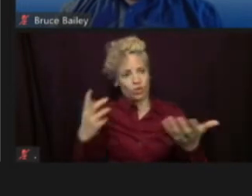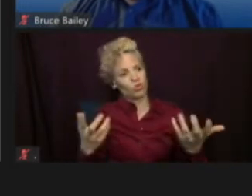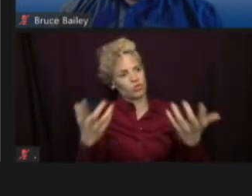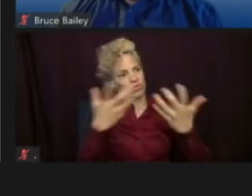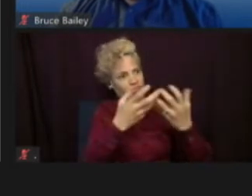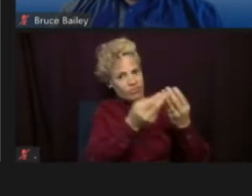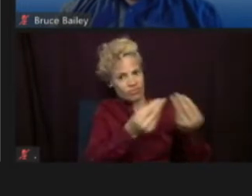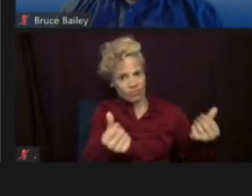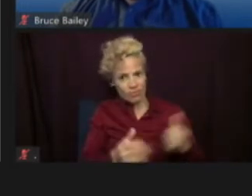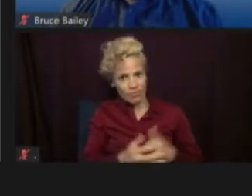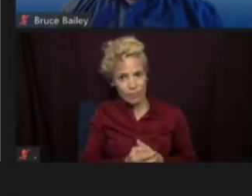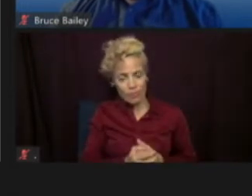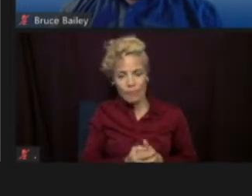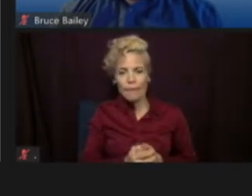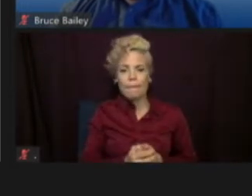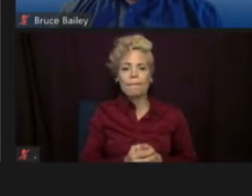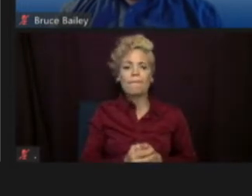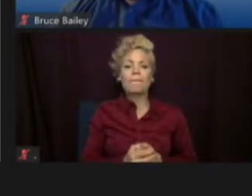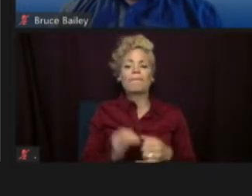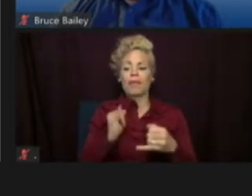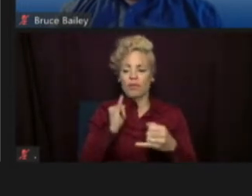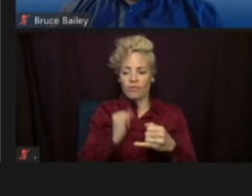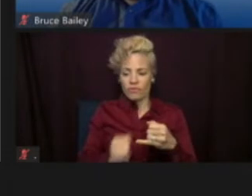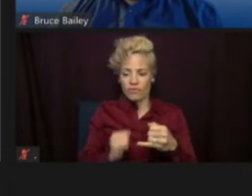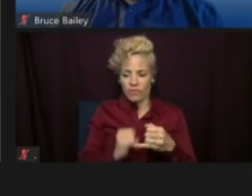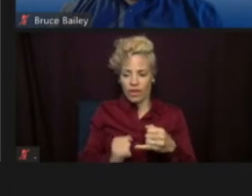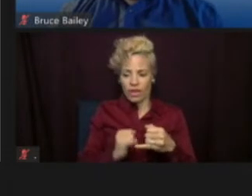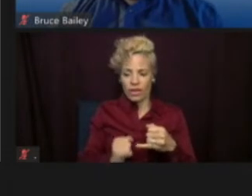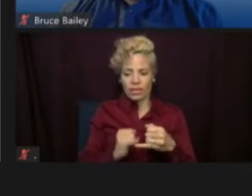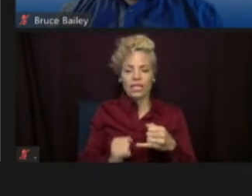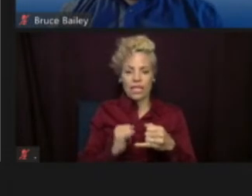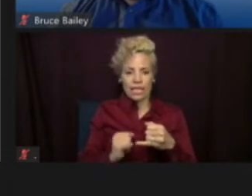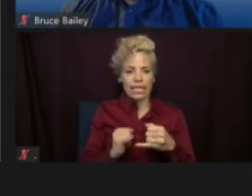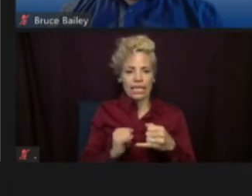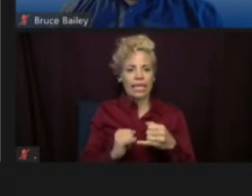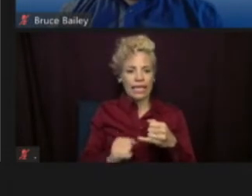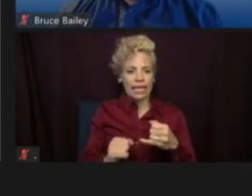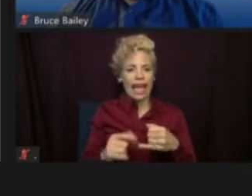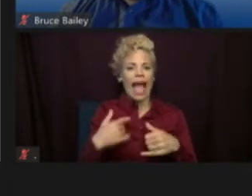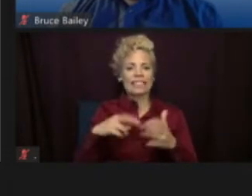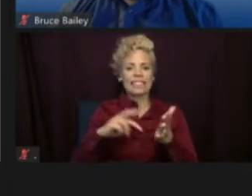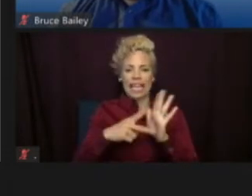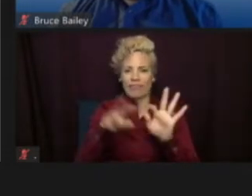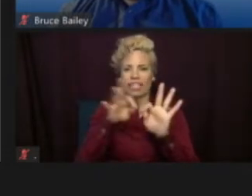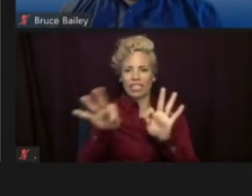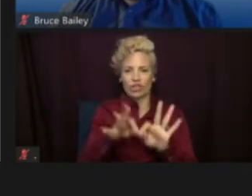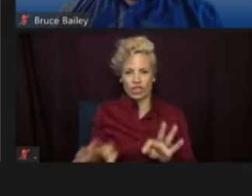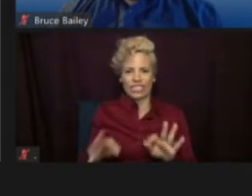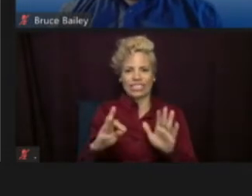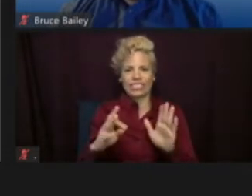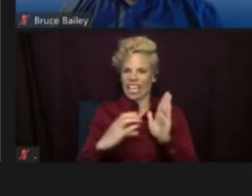Finally, the act contains definition section. And in this case, it defines website